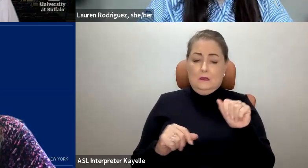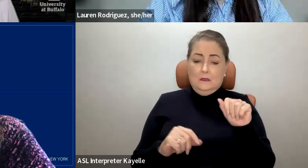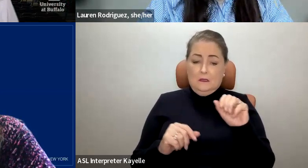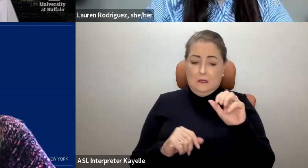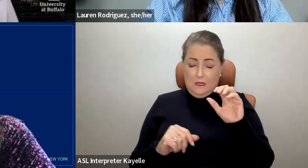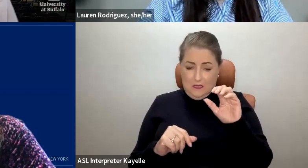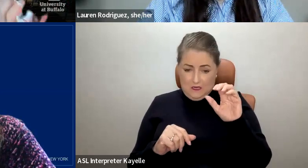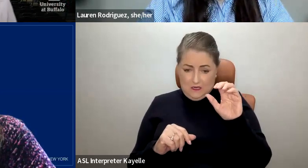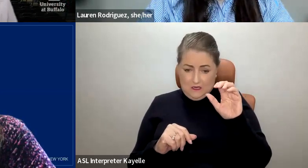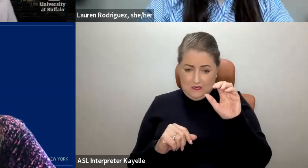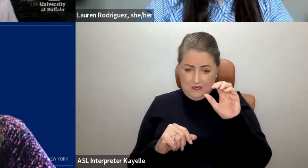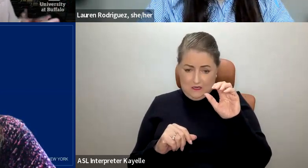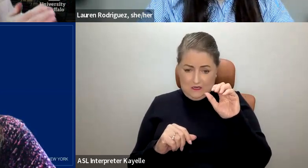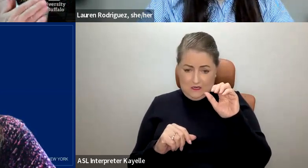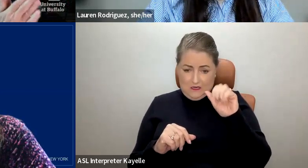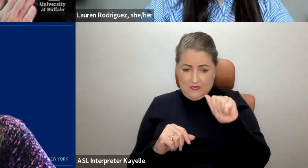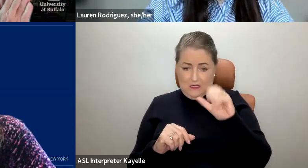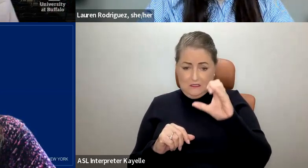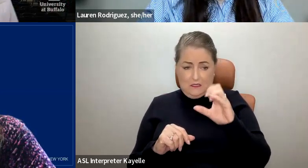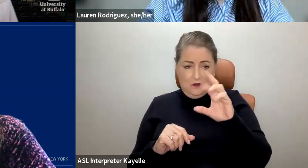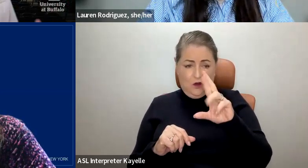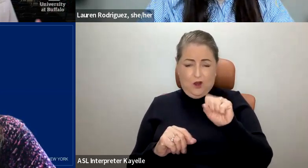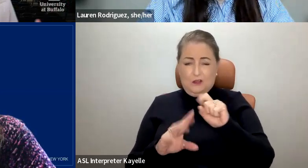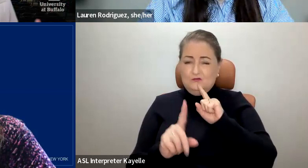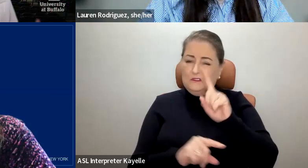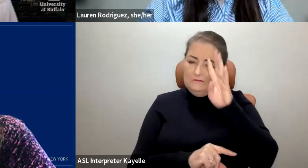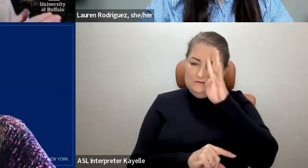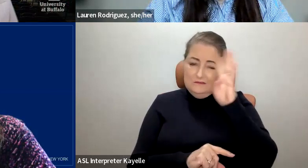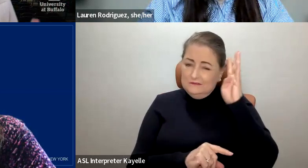but in this project, many I'm not sure I'm not going to quite